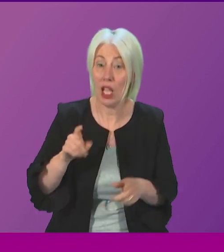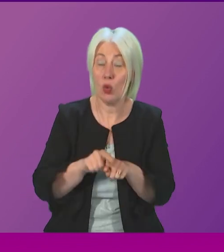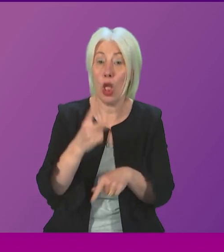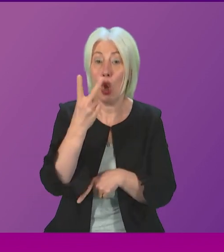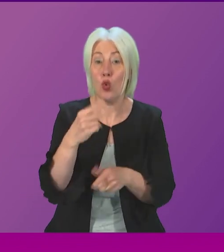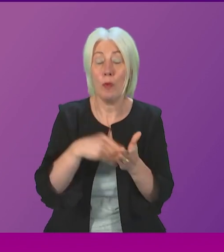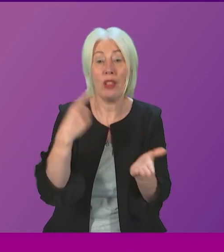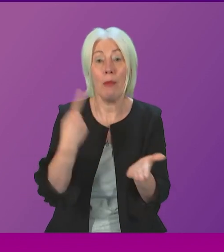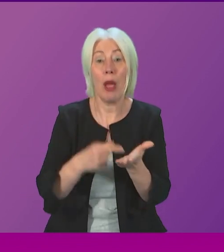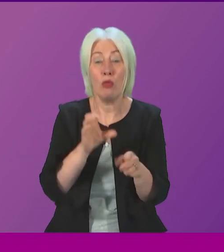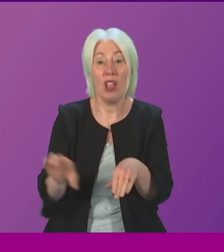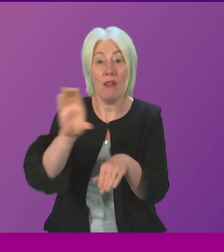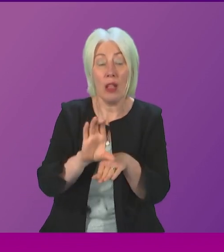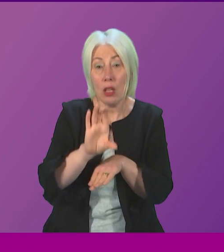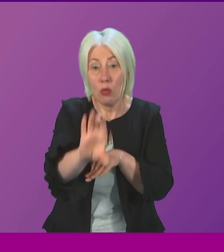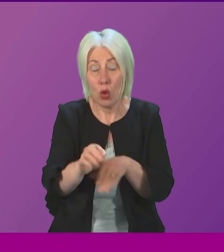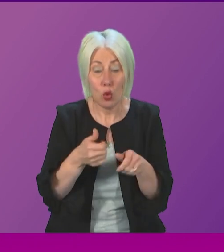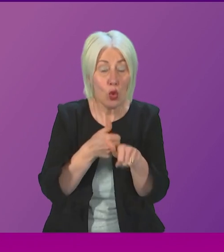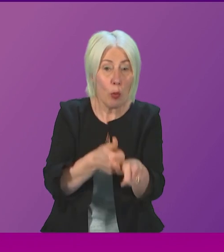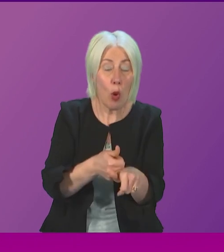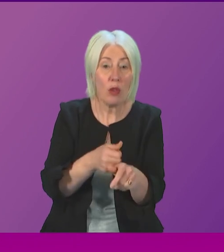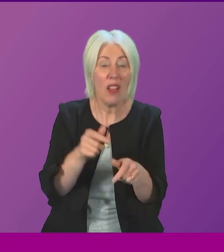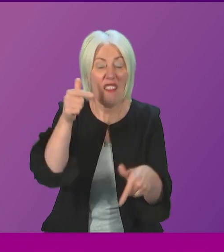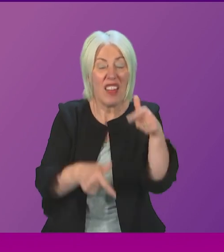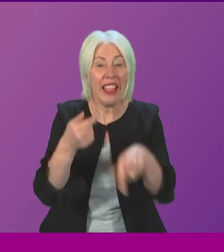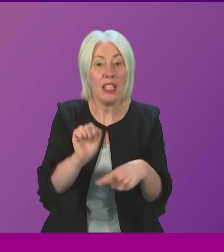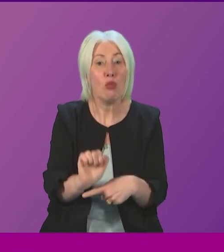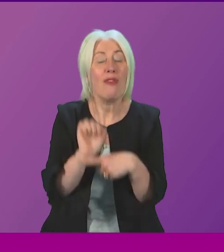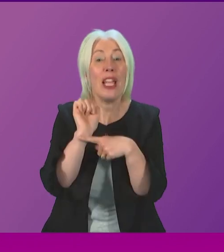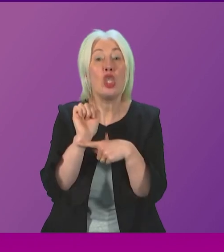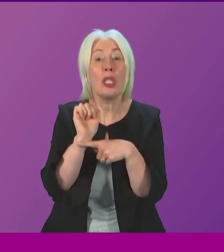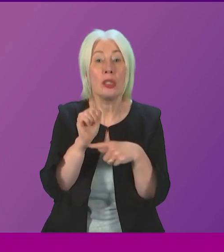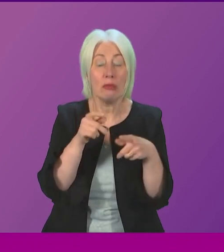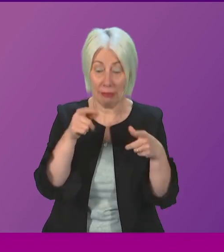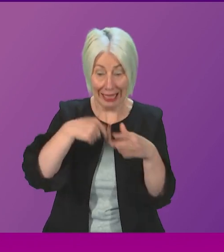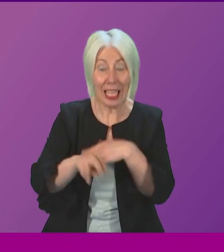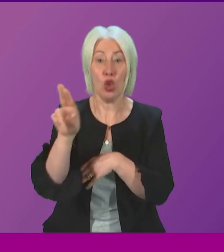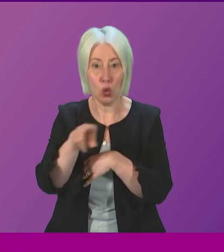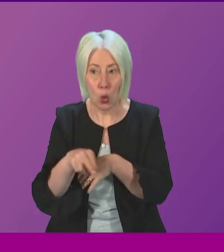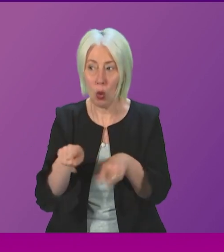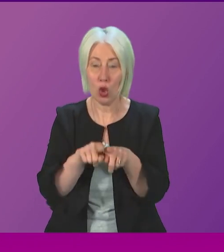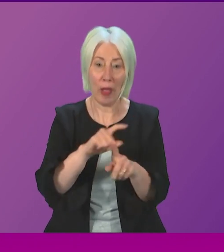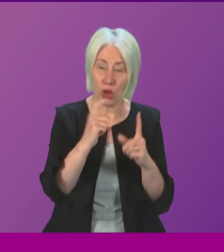of funding to support violence prevention and other such activity within schools and communities.